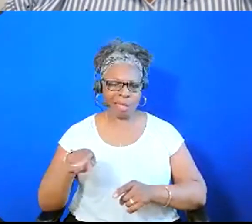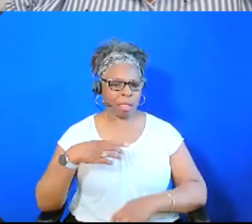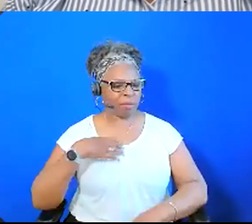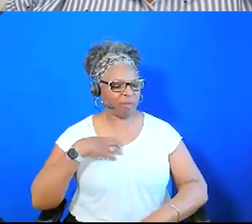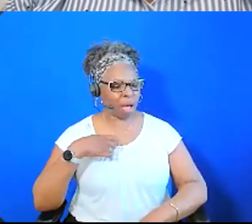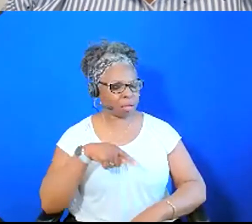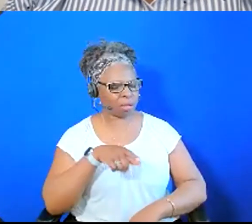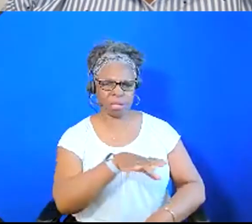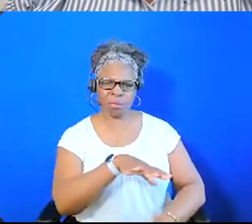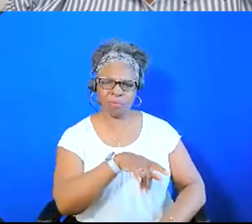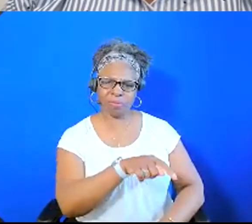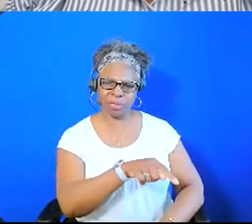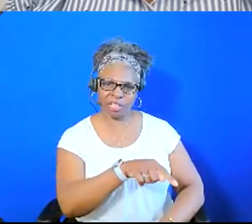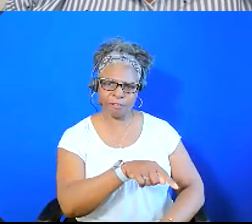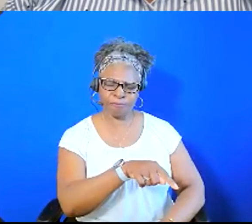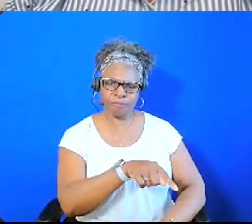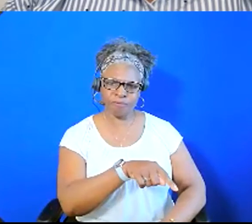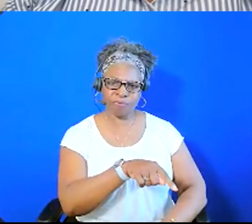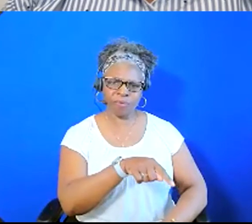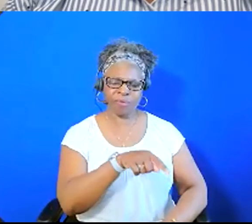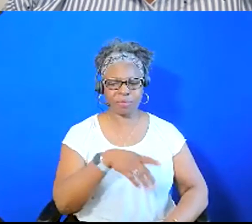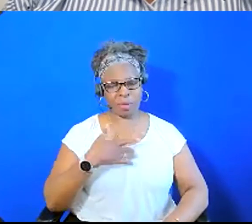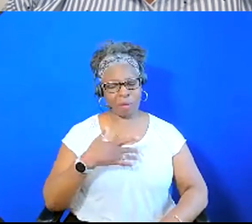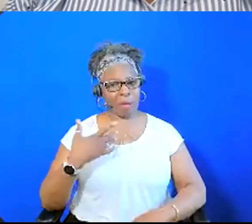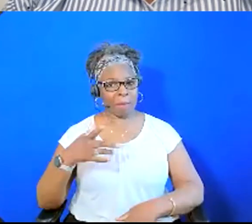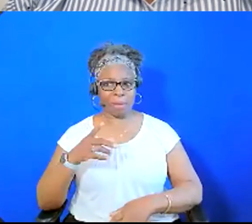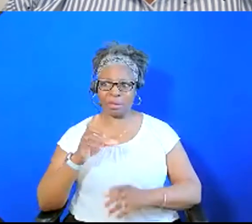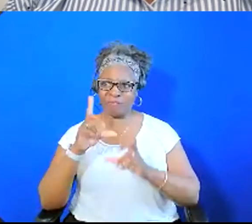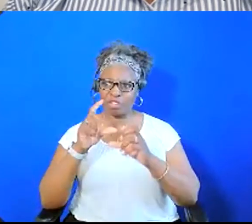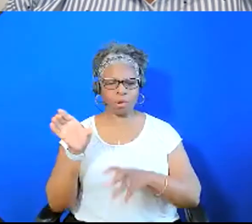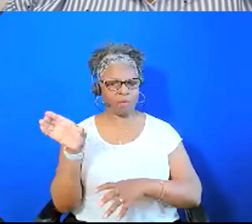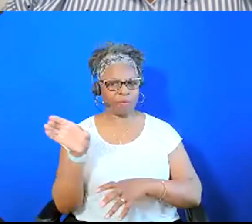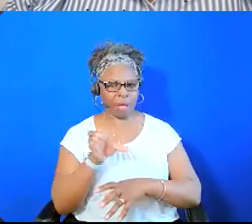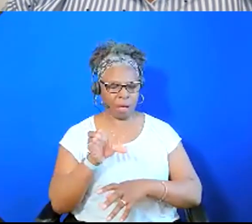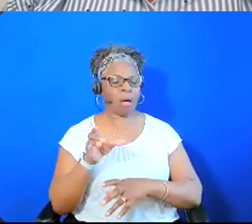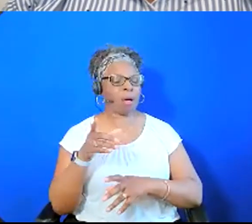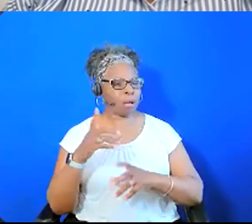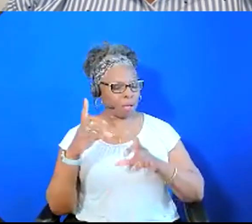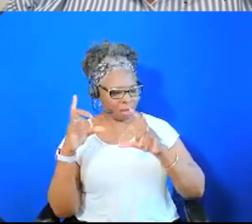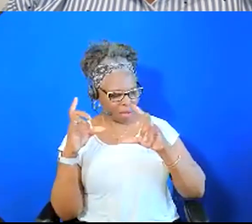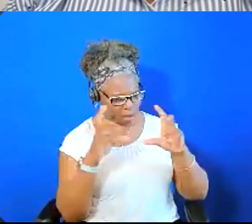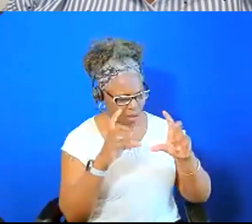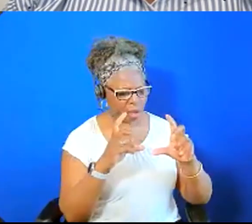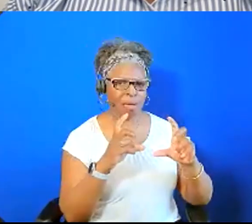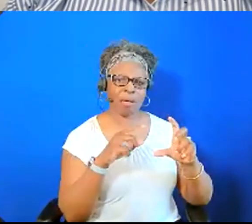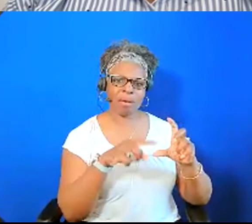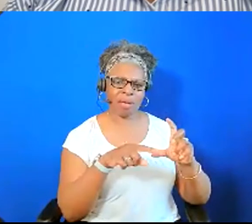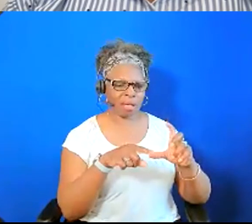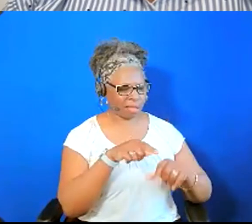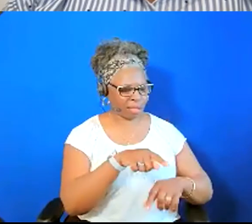“you know, like, they look really shy, would you mind like doing something so it's a little bit like a cool image that we have for our press release?”.